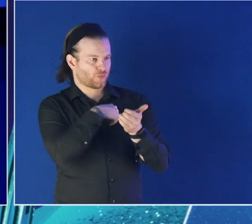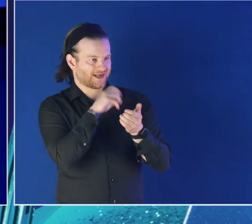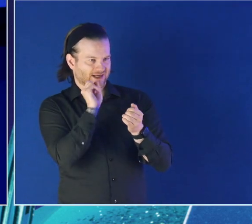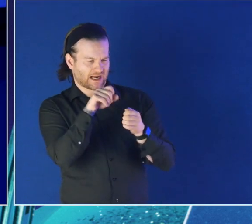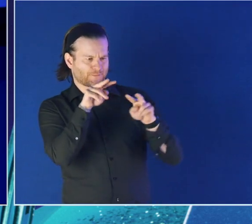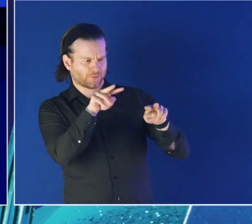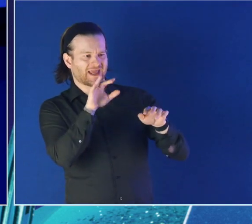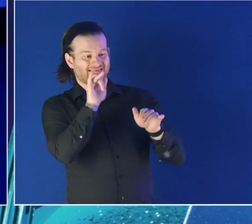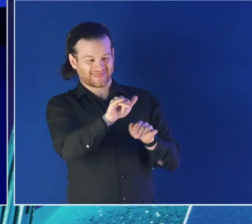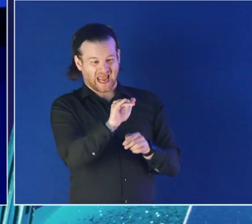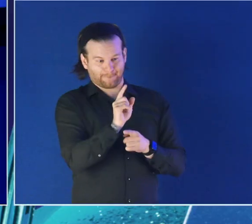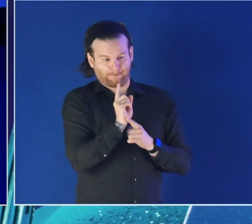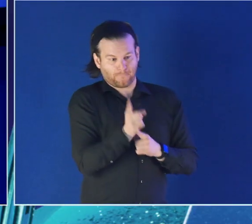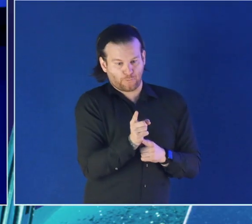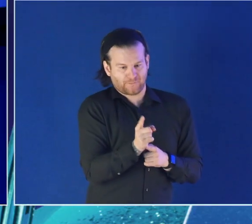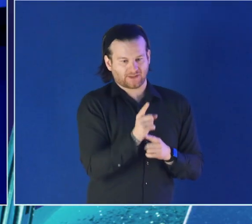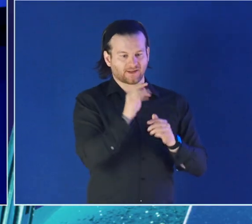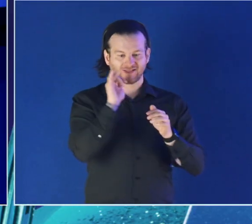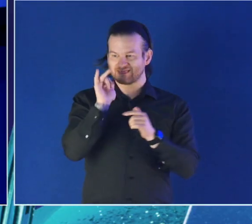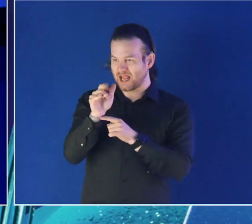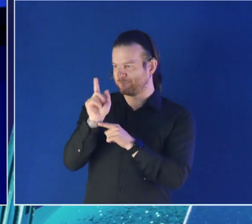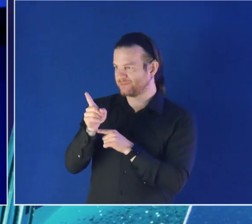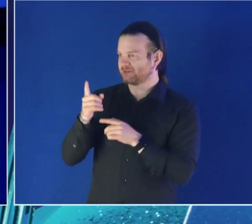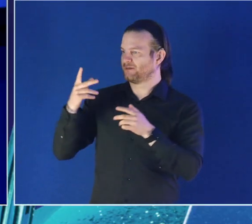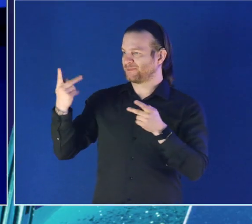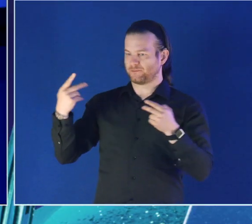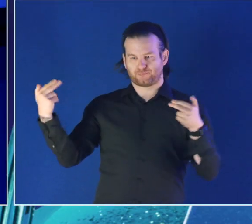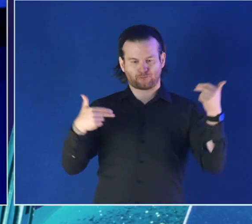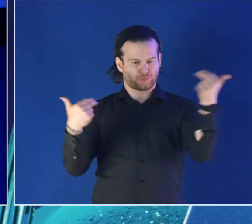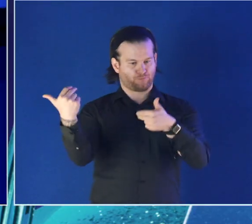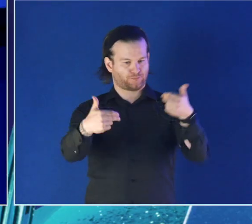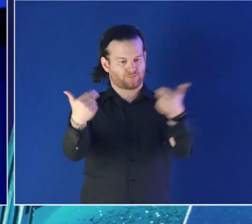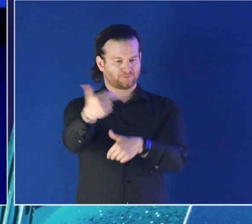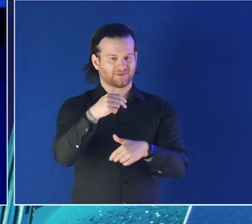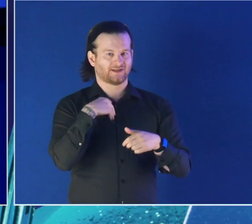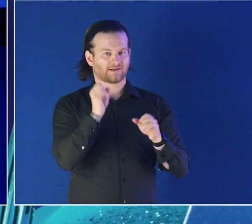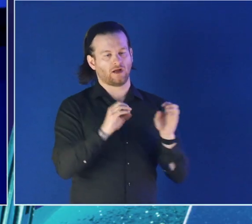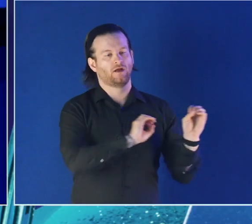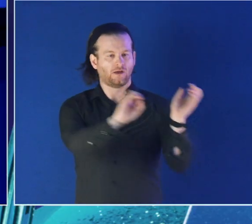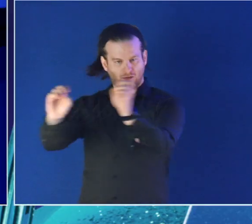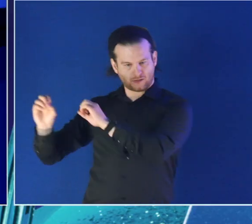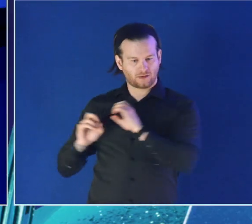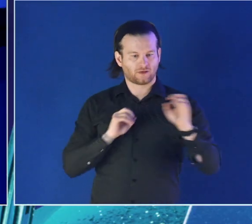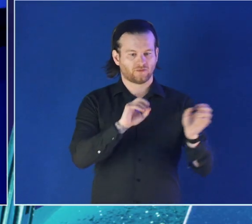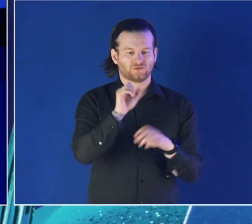One of the best compliments of AI was when a dad came to me with a child with cerebral palsy and said, "Oh, my God,